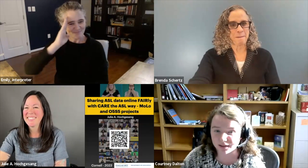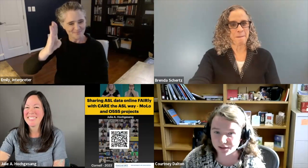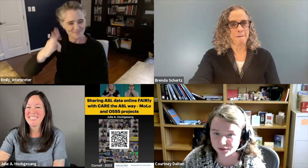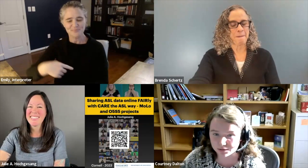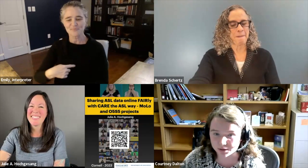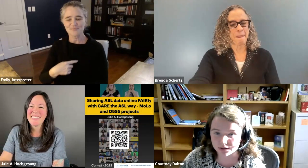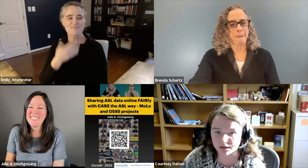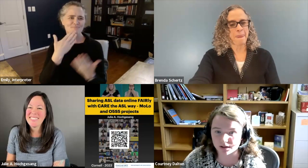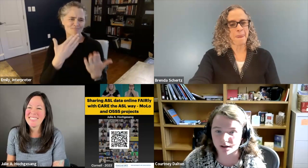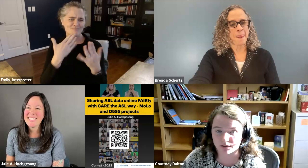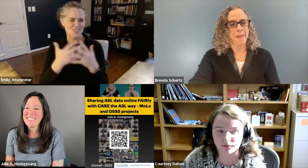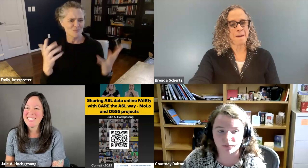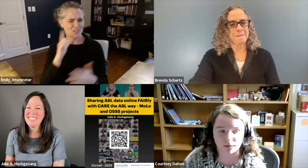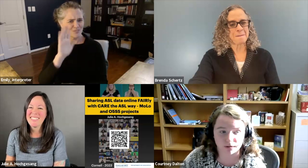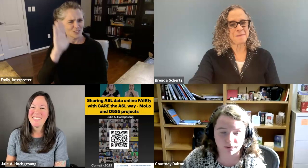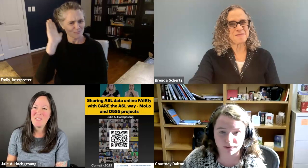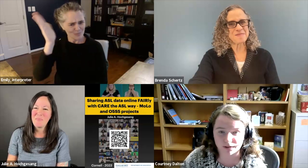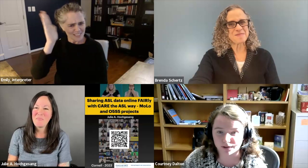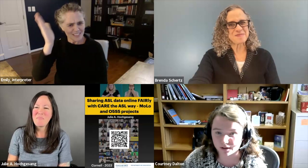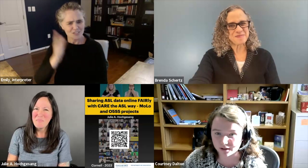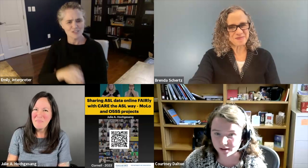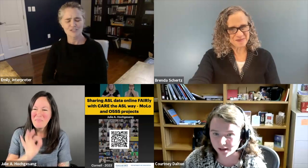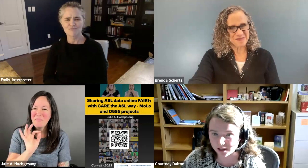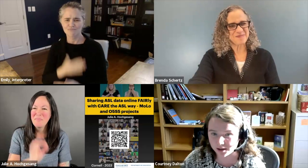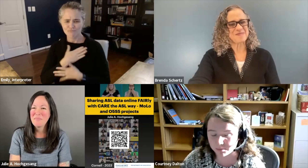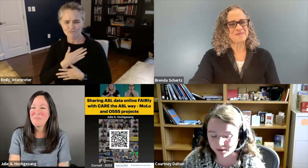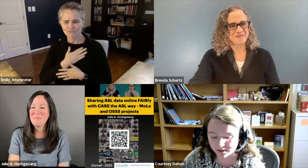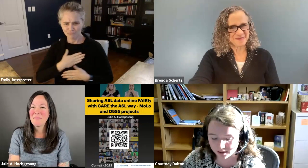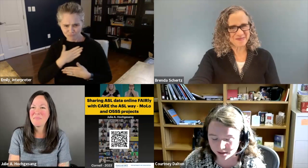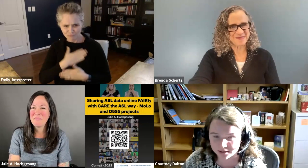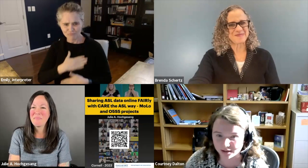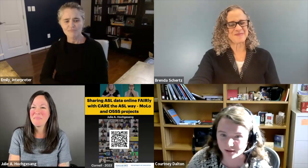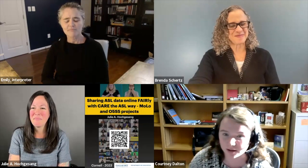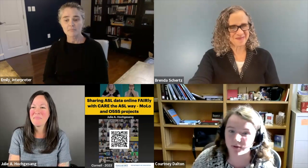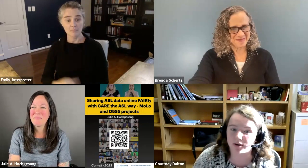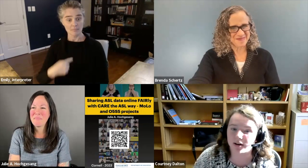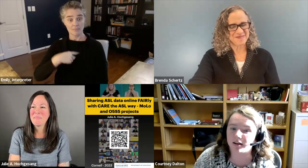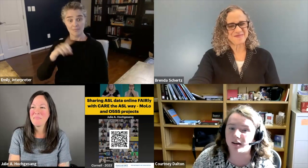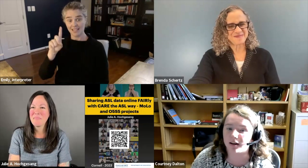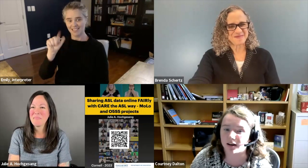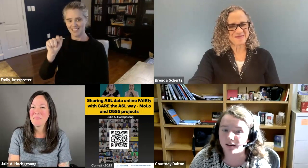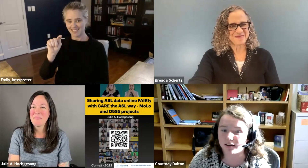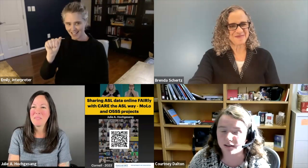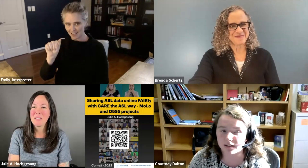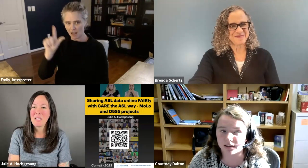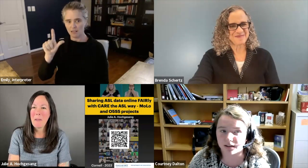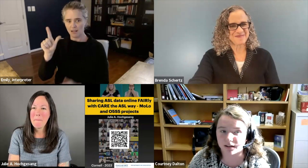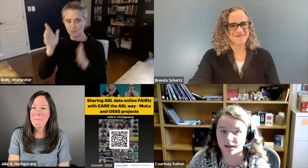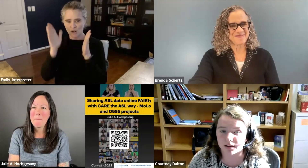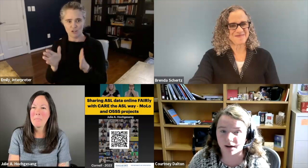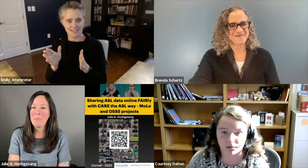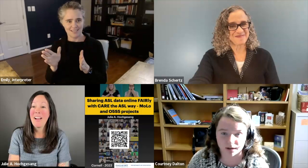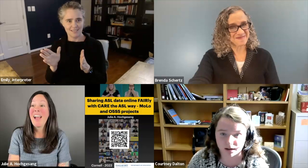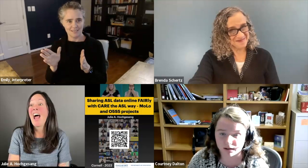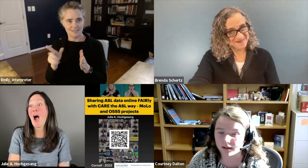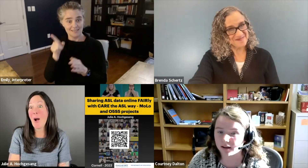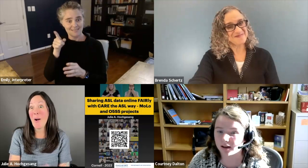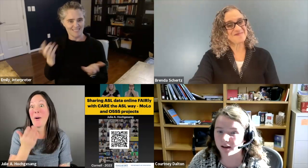thank you so much for your talk I am a data librarian in at Cornell uh